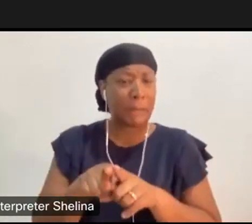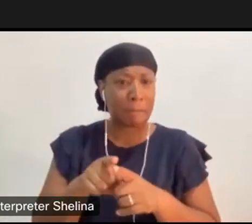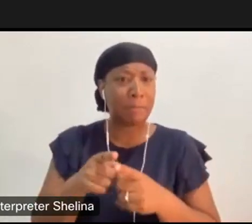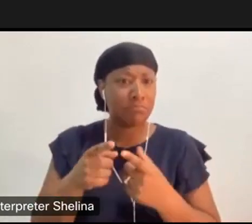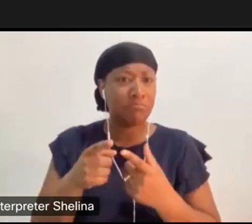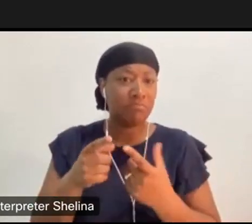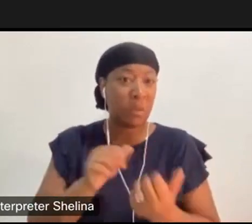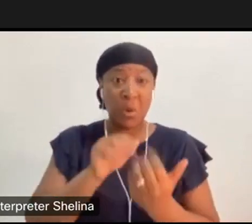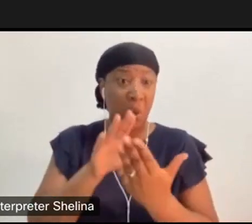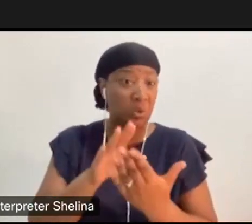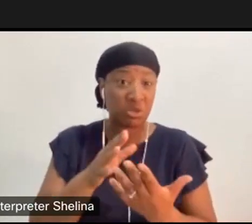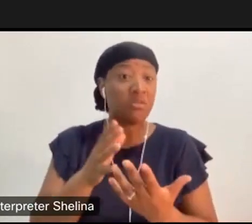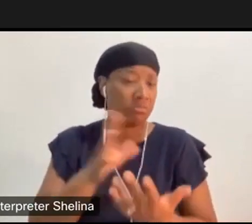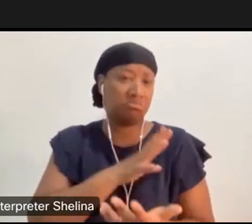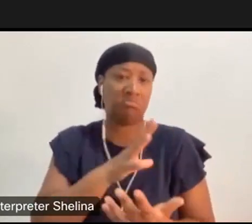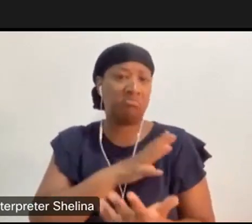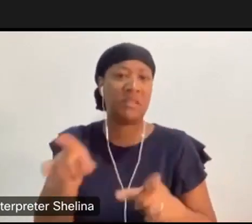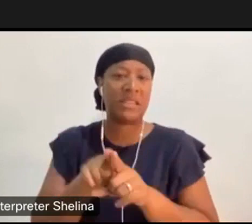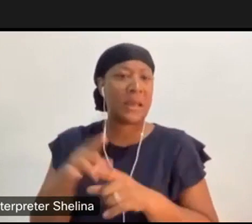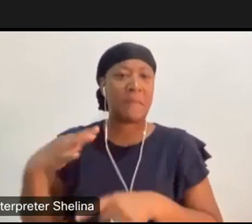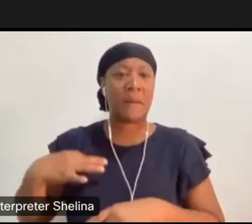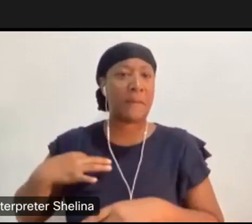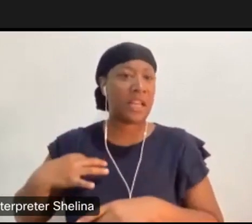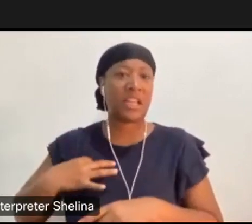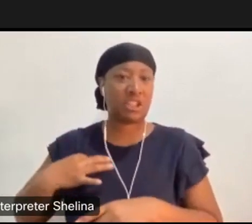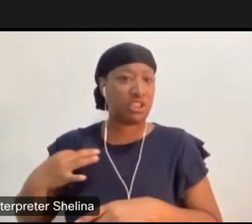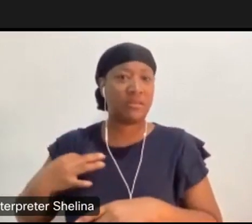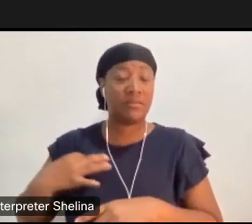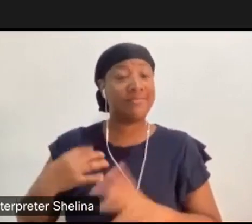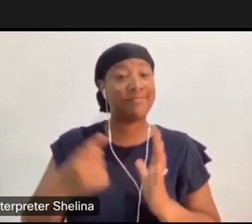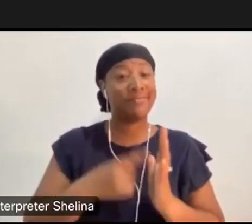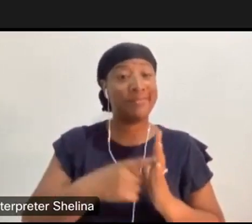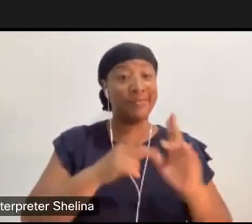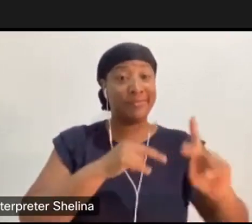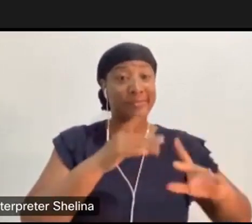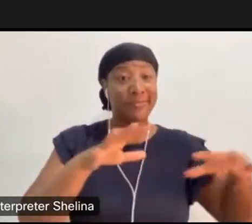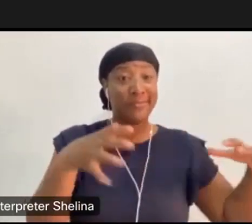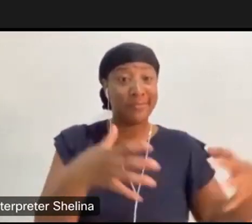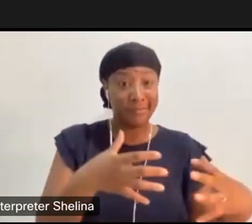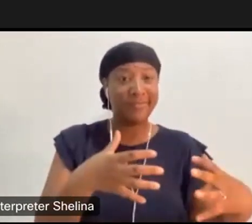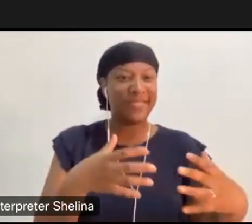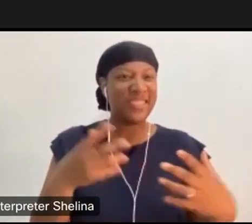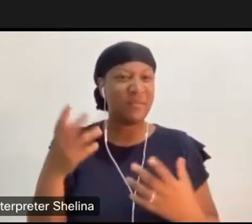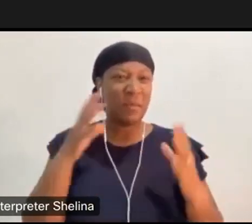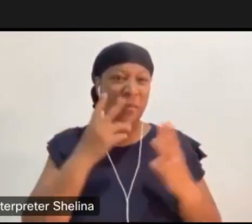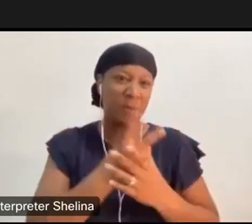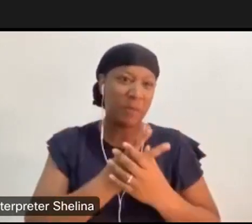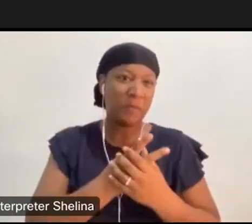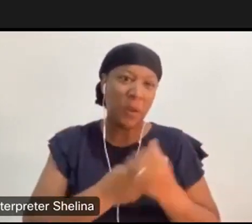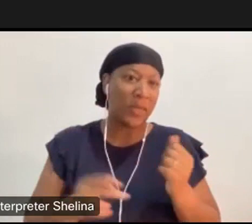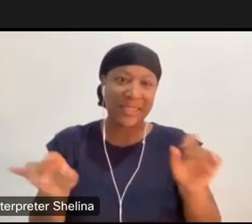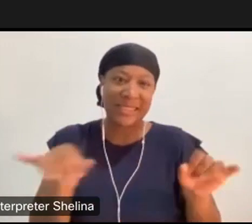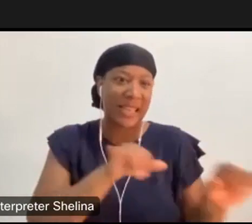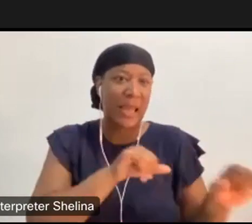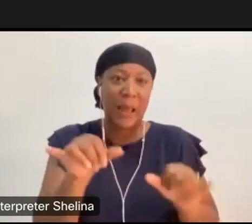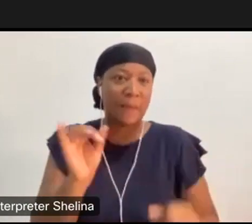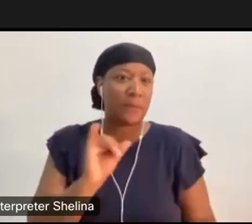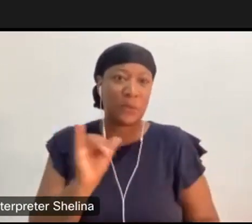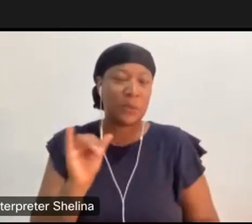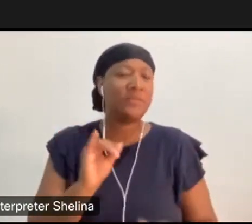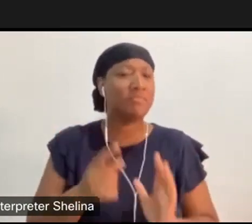And sometimes the populations you're targeting for both are the same also. So it makes more sense to just pick a single application.